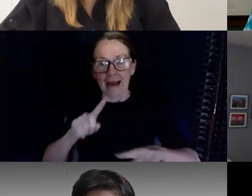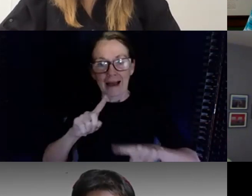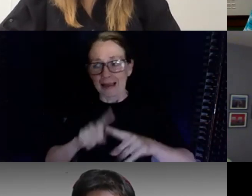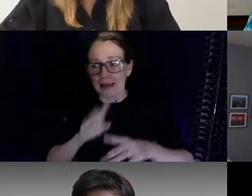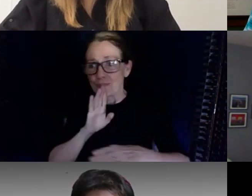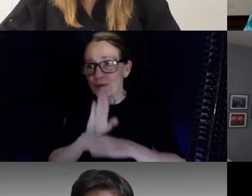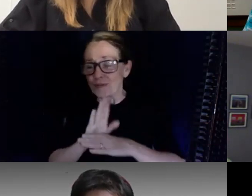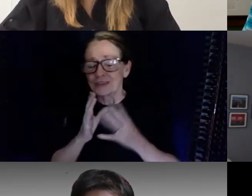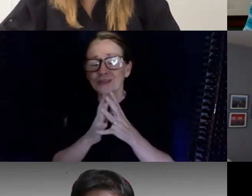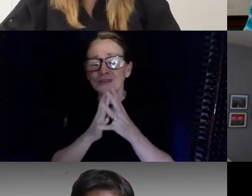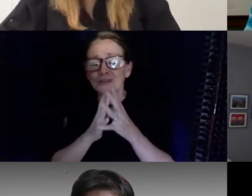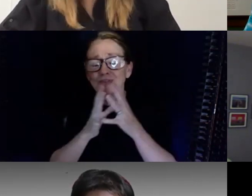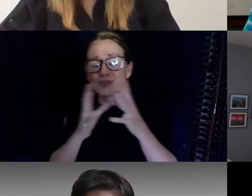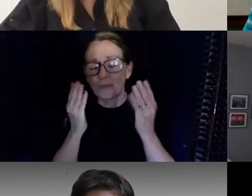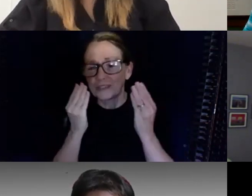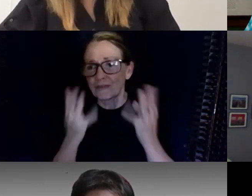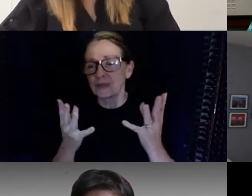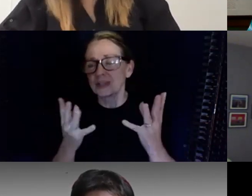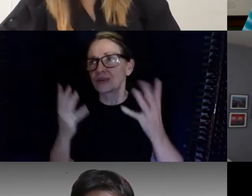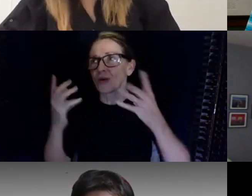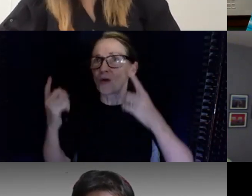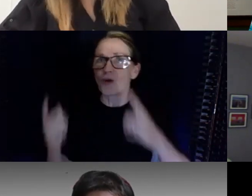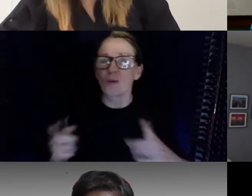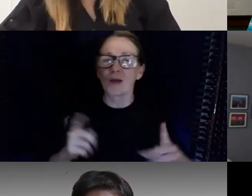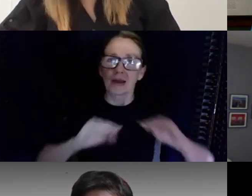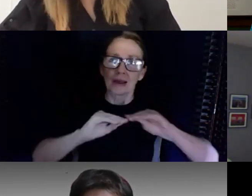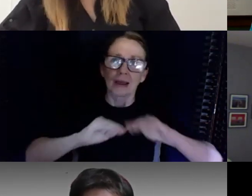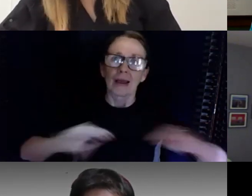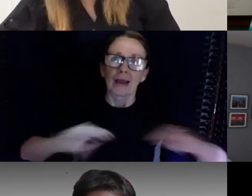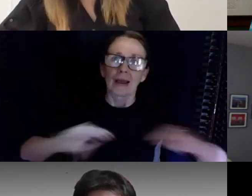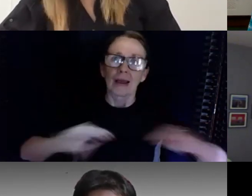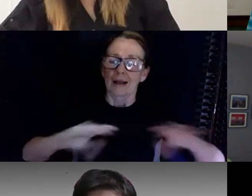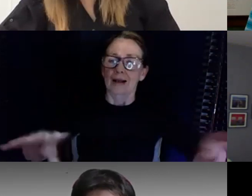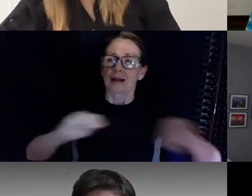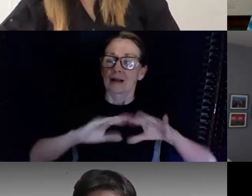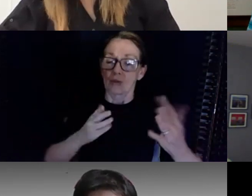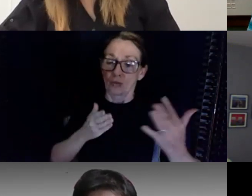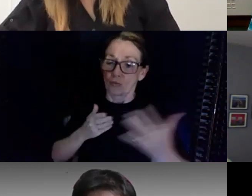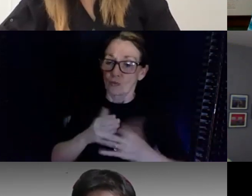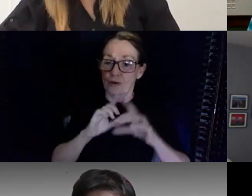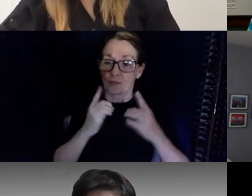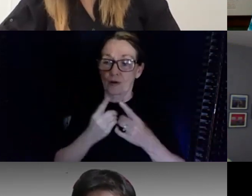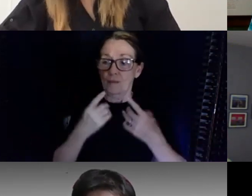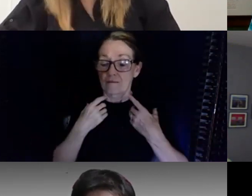HOWEVER, I WILL BE ABLE TO SEND THAT IN THE LIST SERVES THAT WE HAVE.